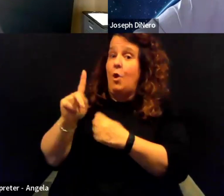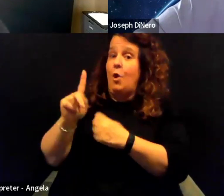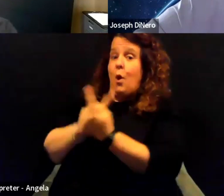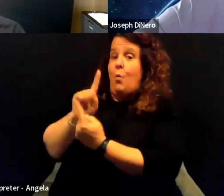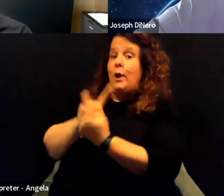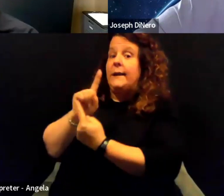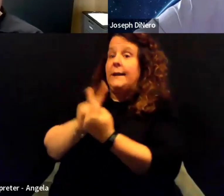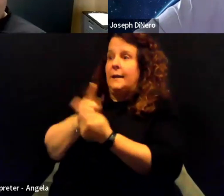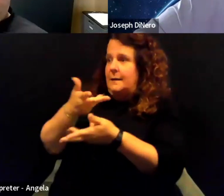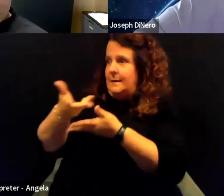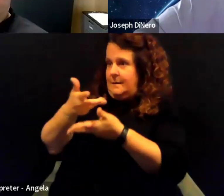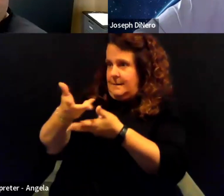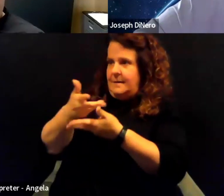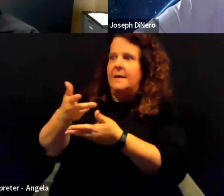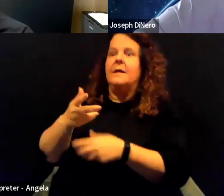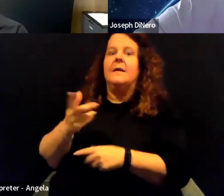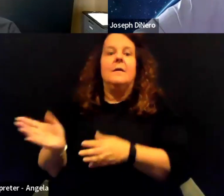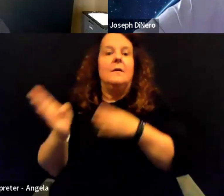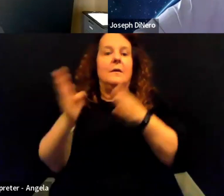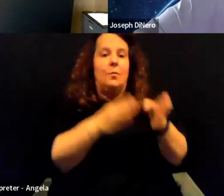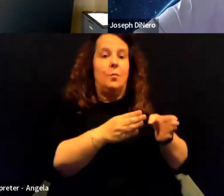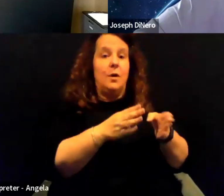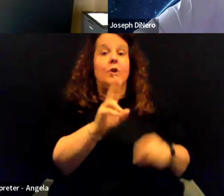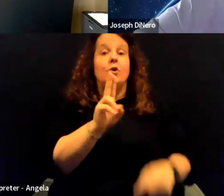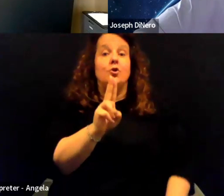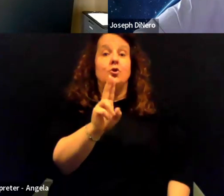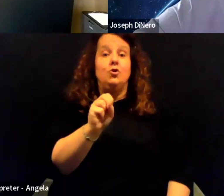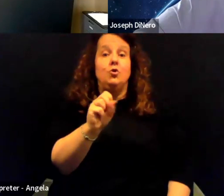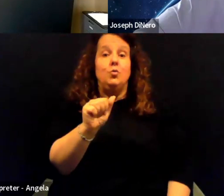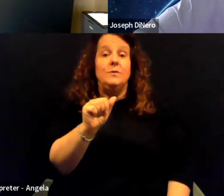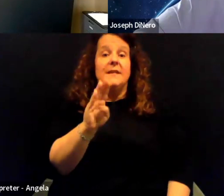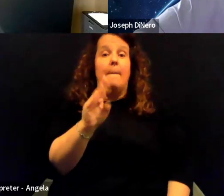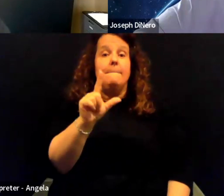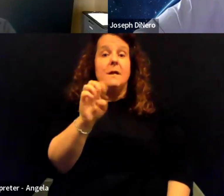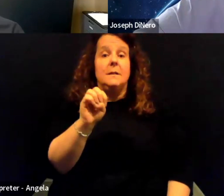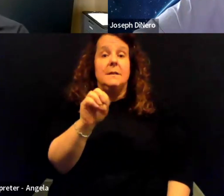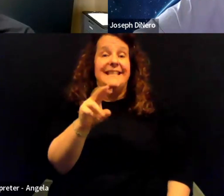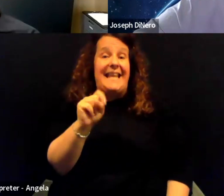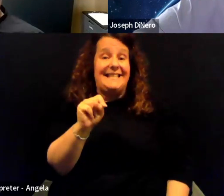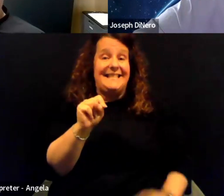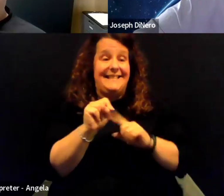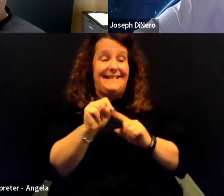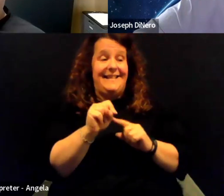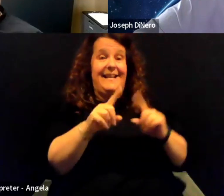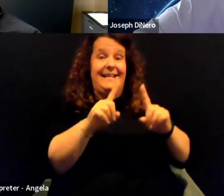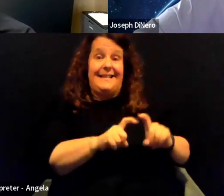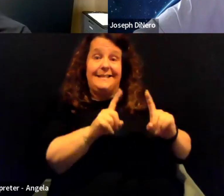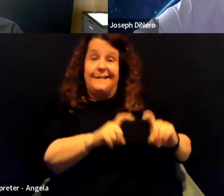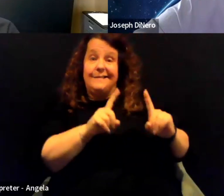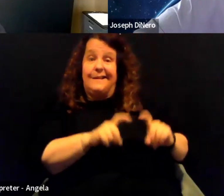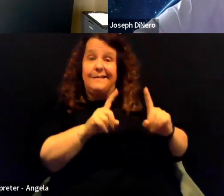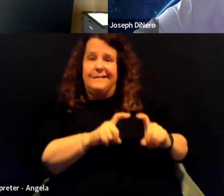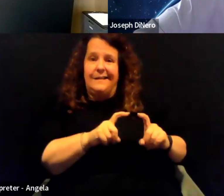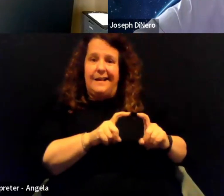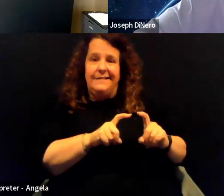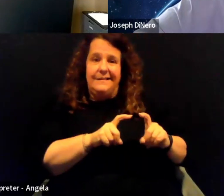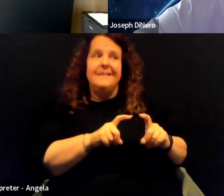And with my role with usable net, the, the work that I do has more of a global impact.